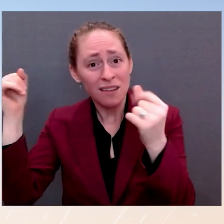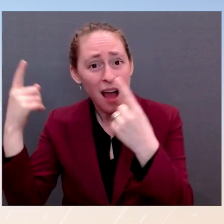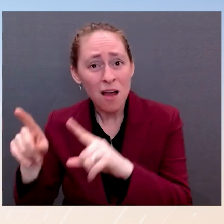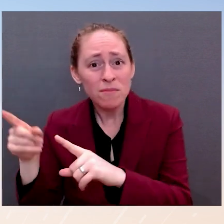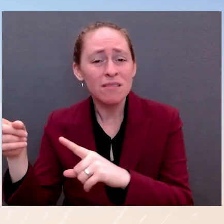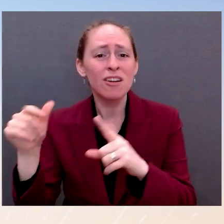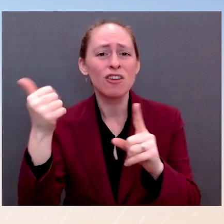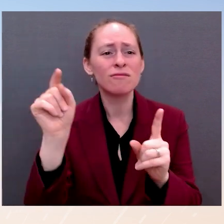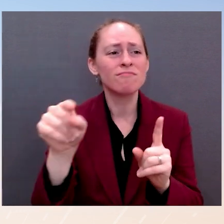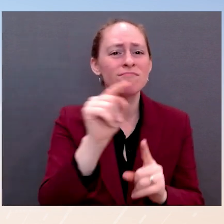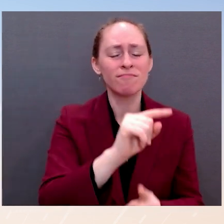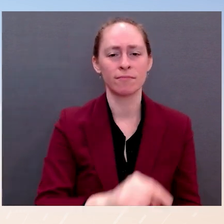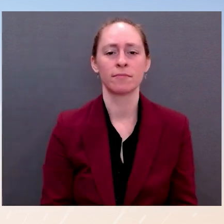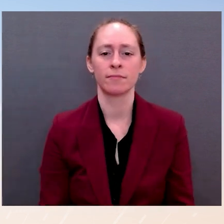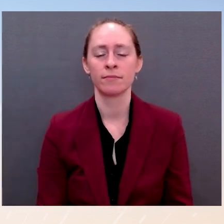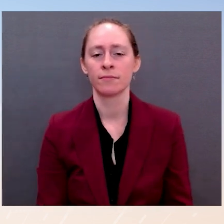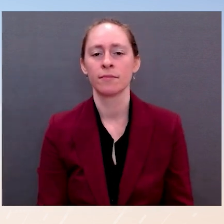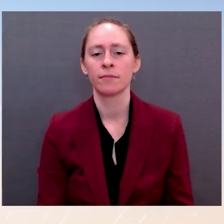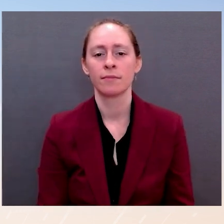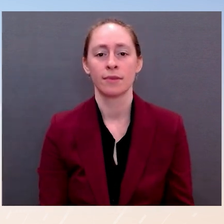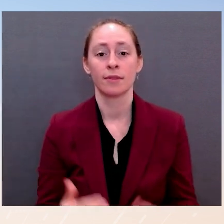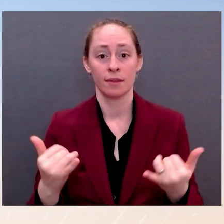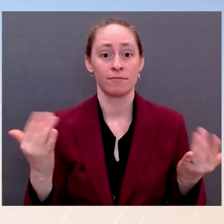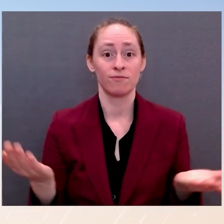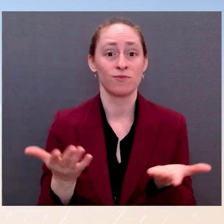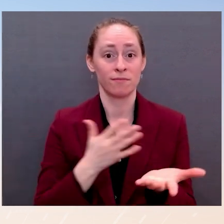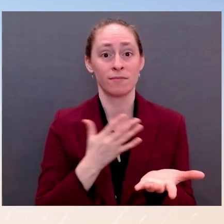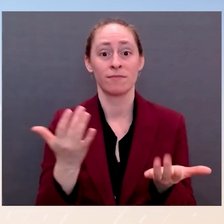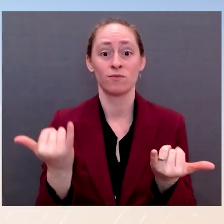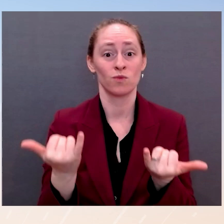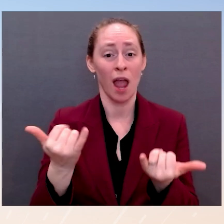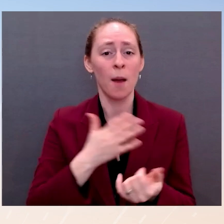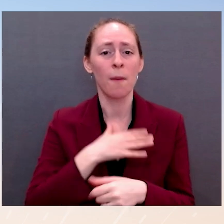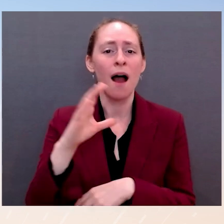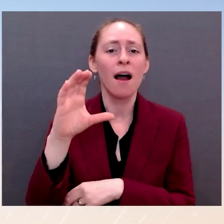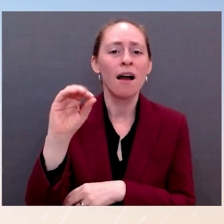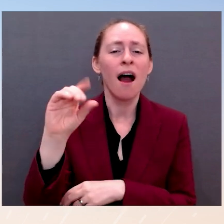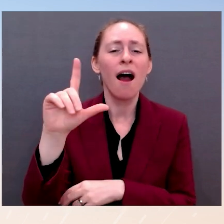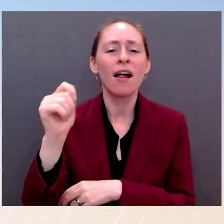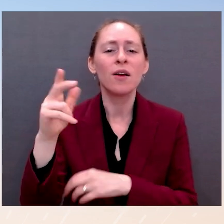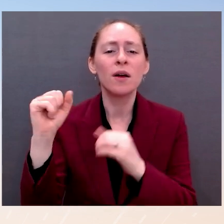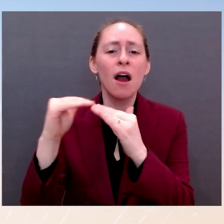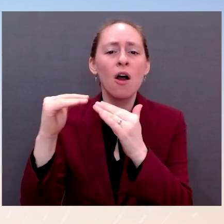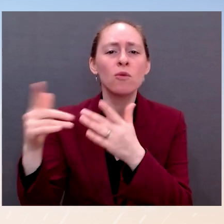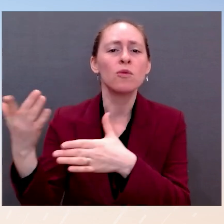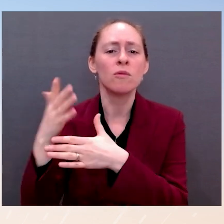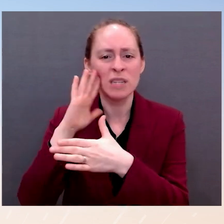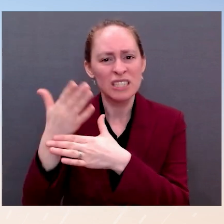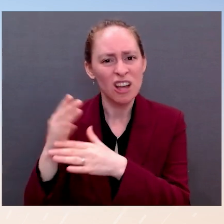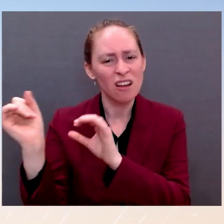from my administration colleagues on the work we're doing to change the trajectory of what cancer looks like in this country.